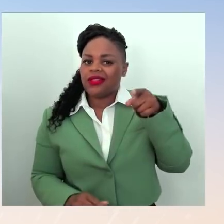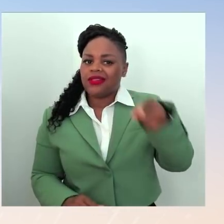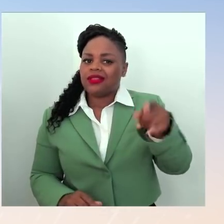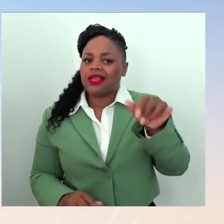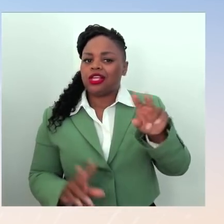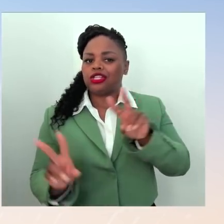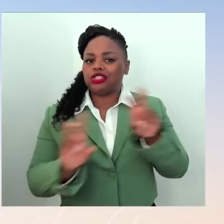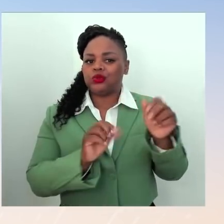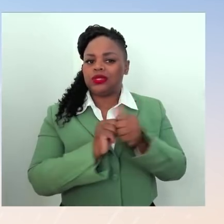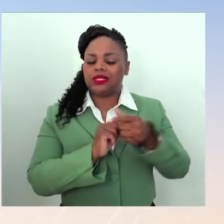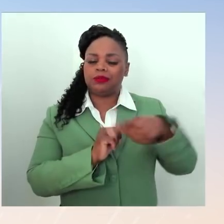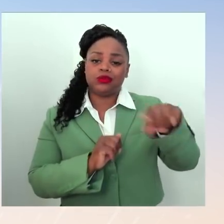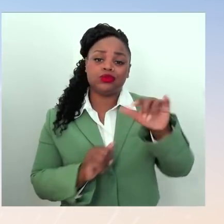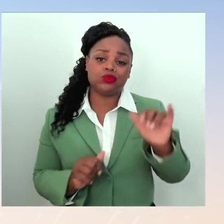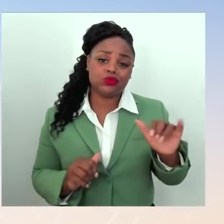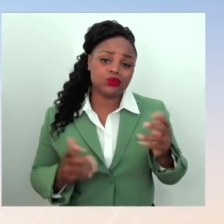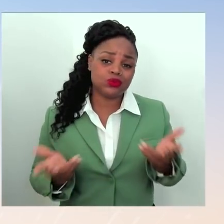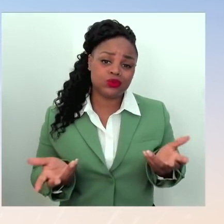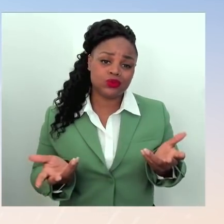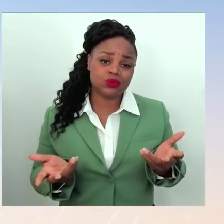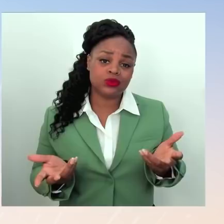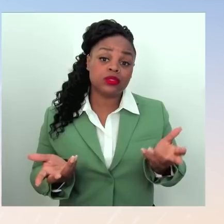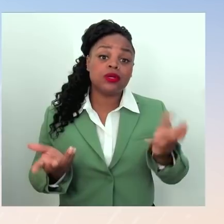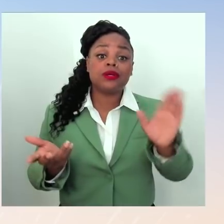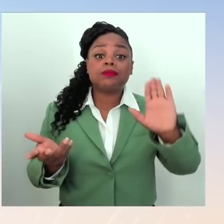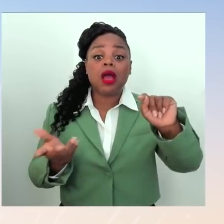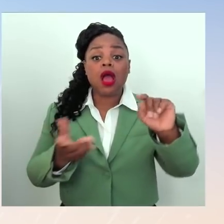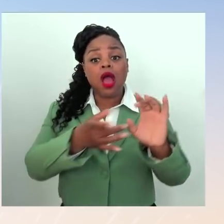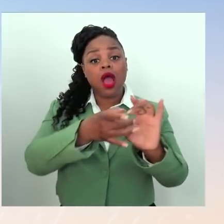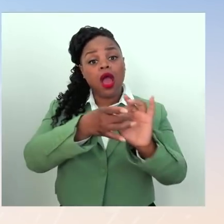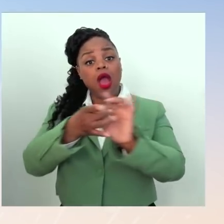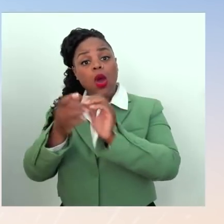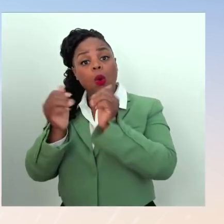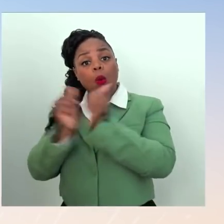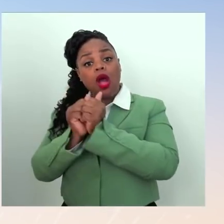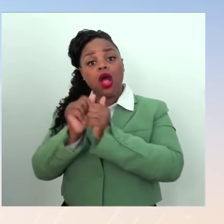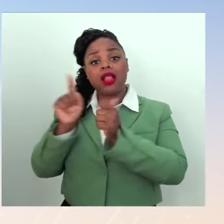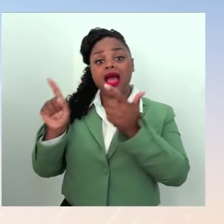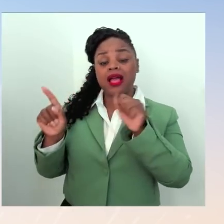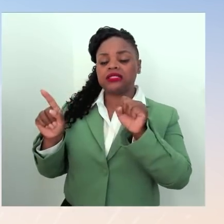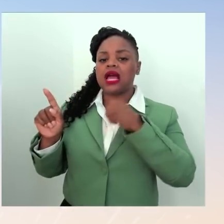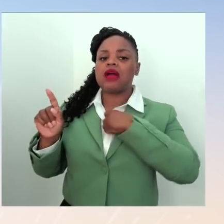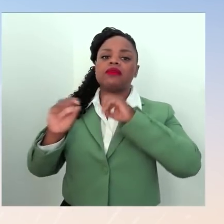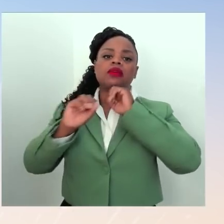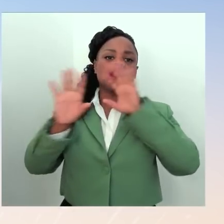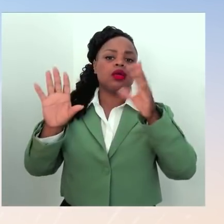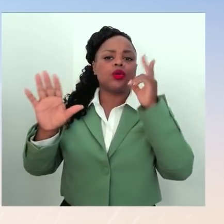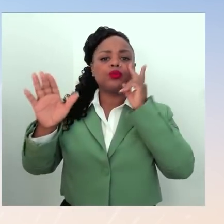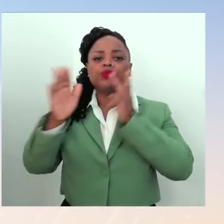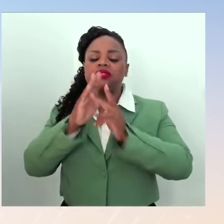I just don't have anything to convey at this point. The Press: And on Americans who are not -- or who are being detained: